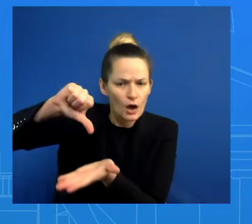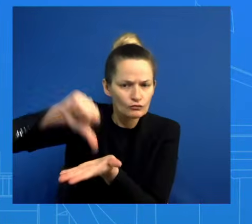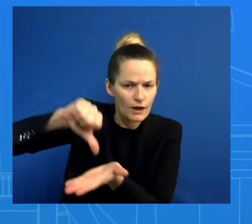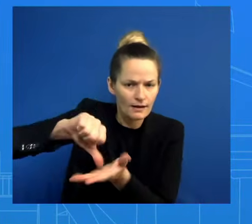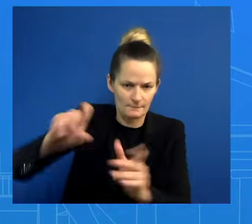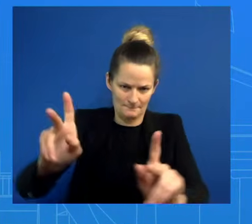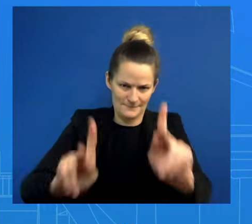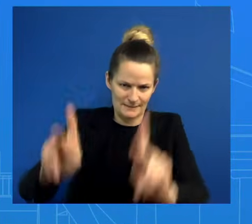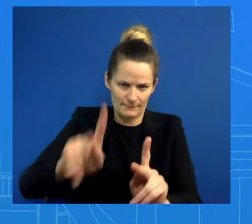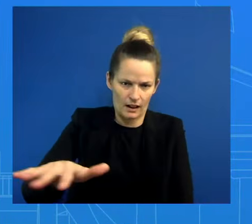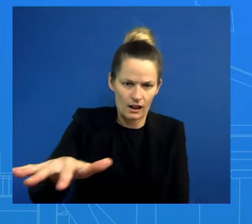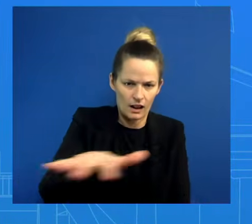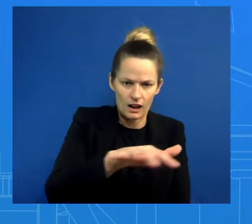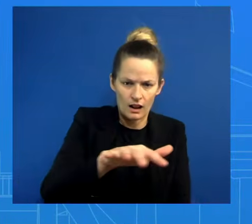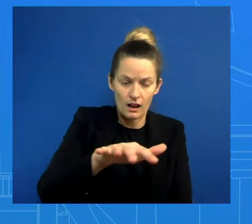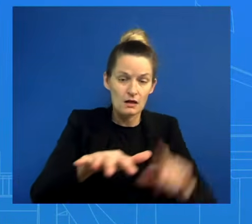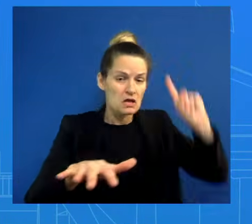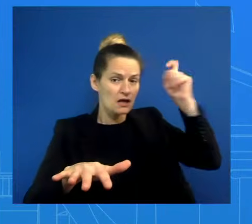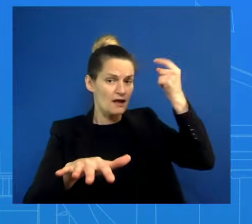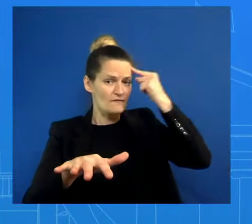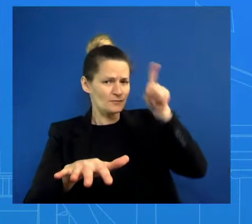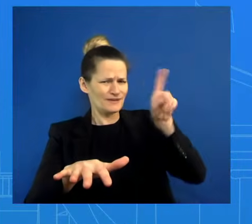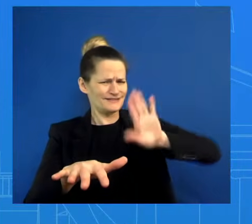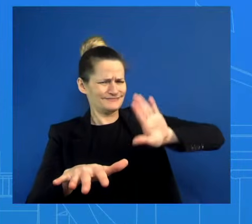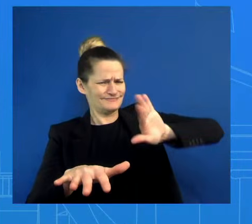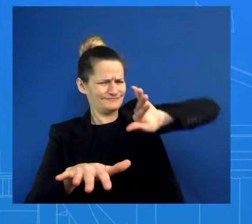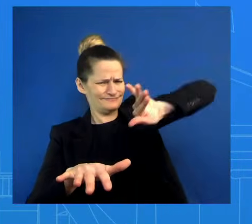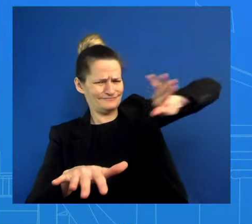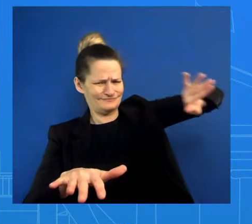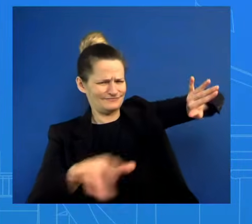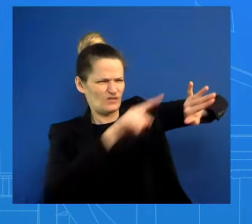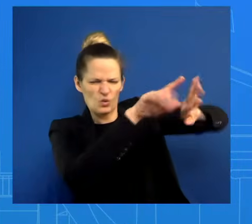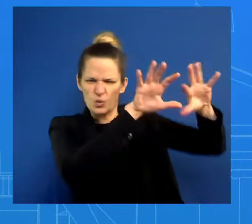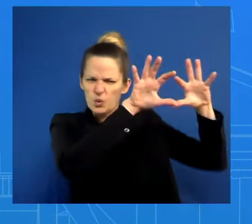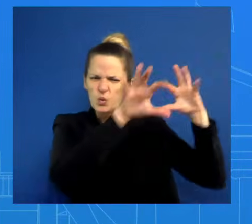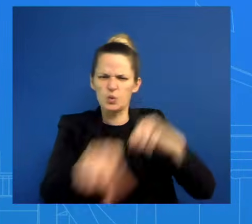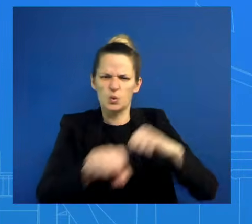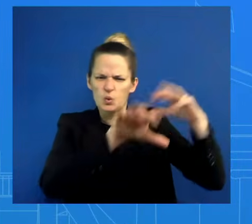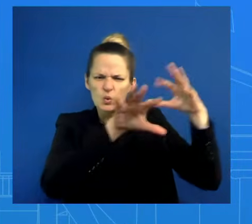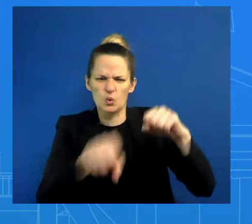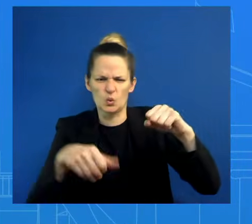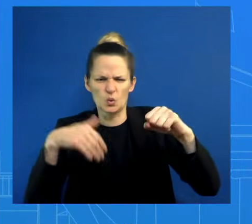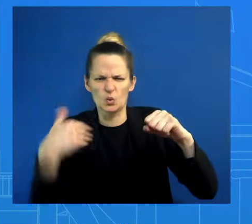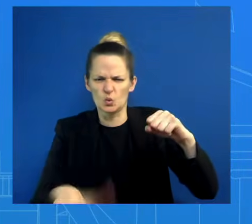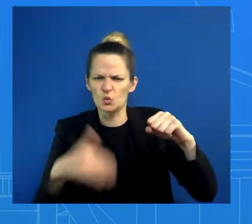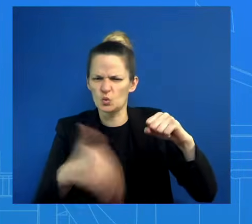and find ways to confront Iran's human rights abuses, both in public and also in private.